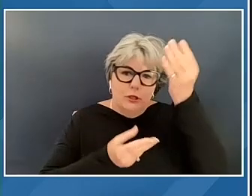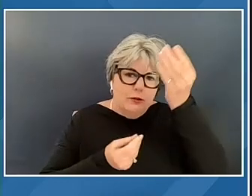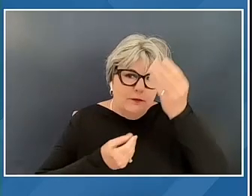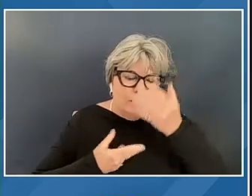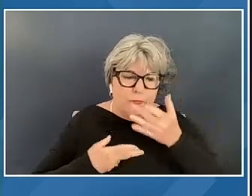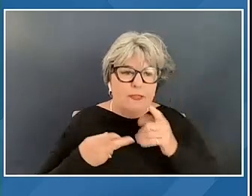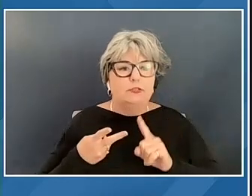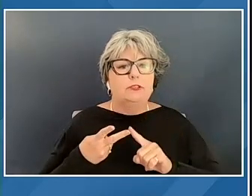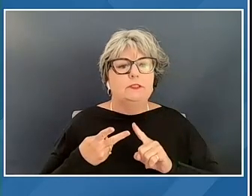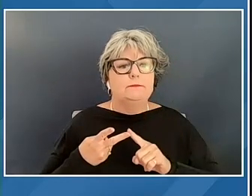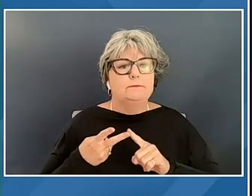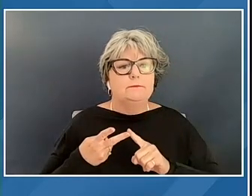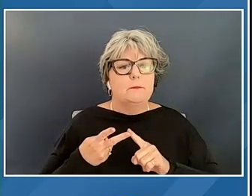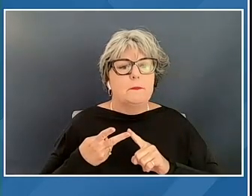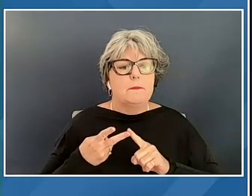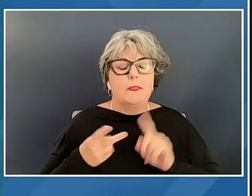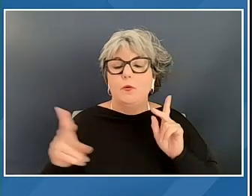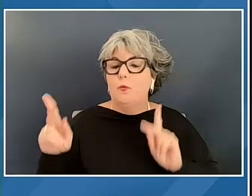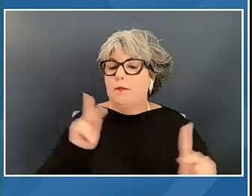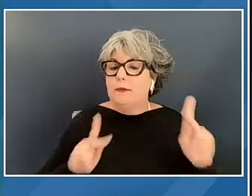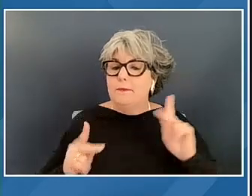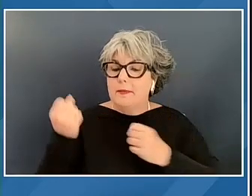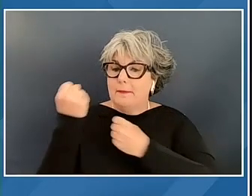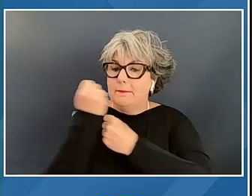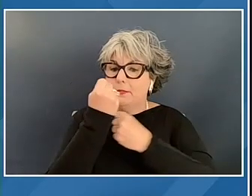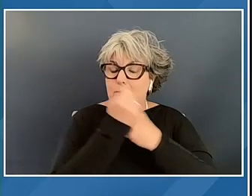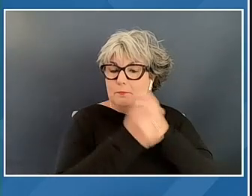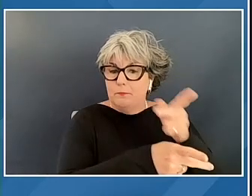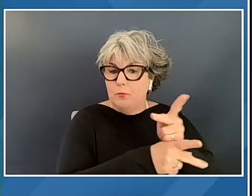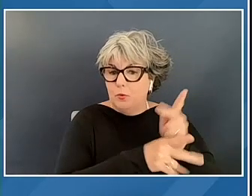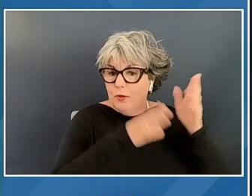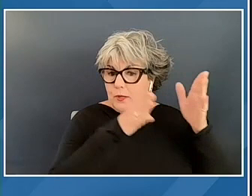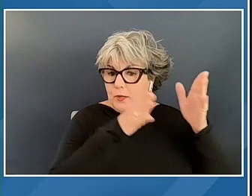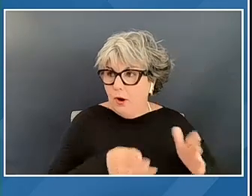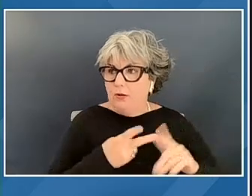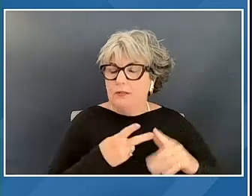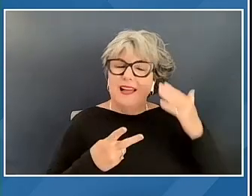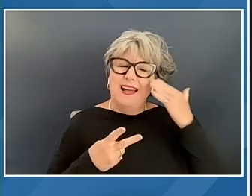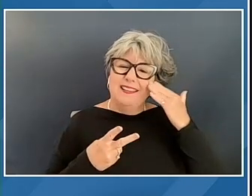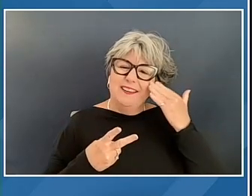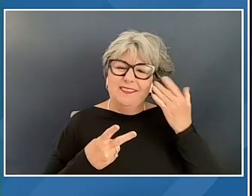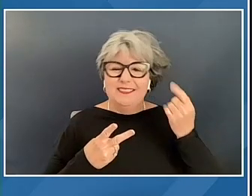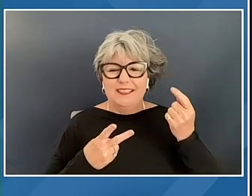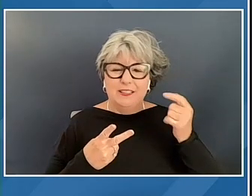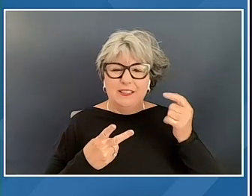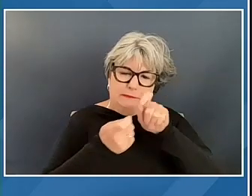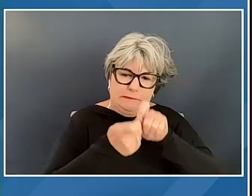with folks who might be supporting borrowers. I know it's a little in the weeds, but it's just something that is a